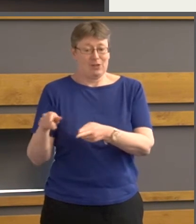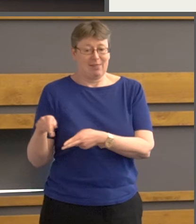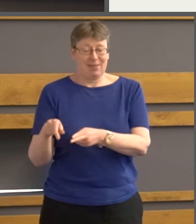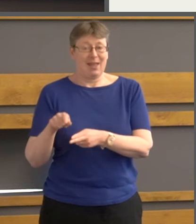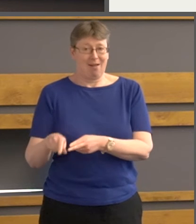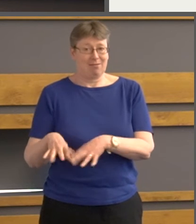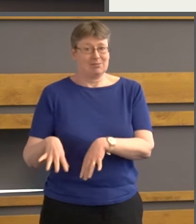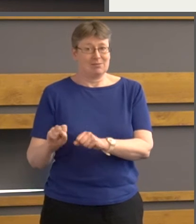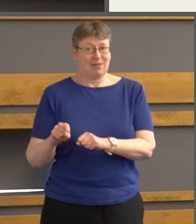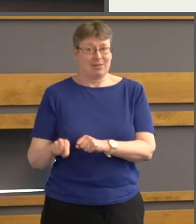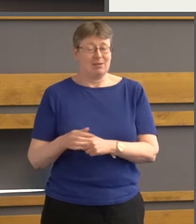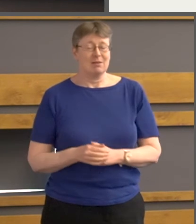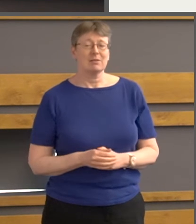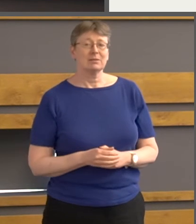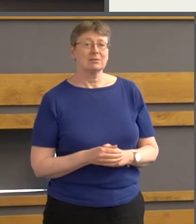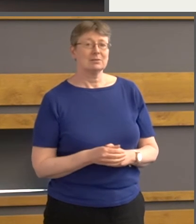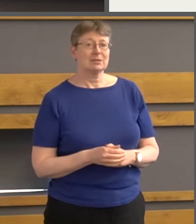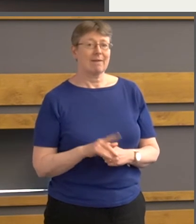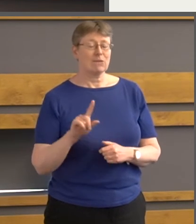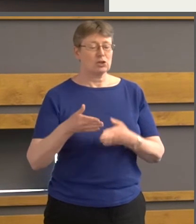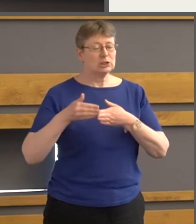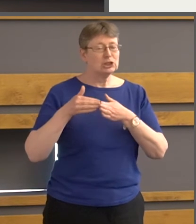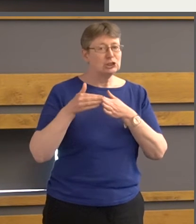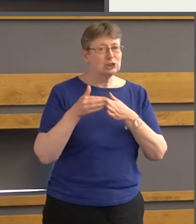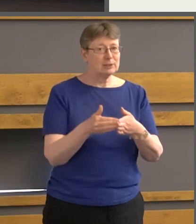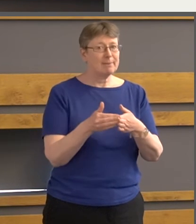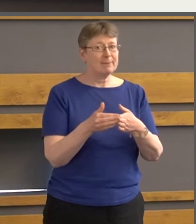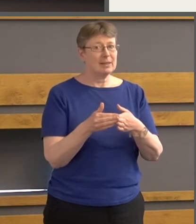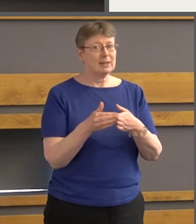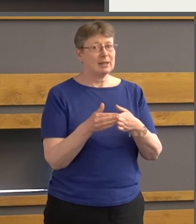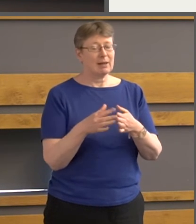where shipping the piling of bales,